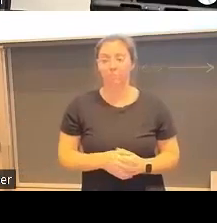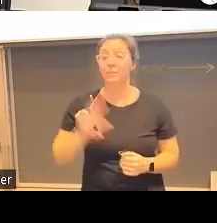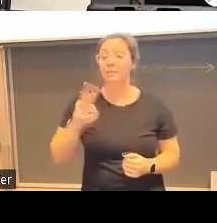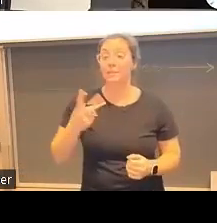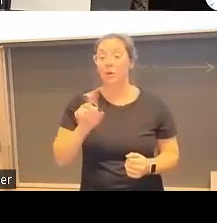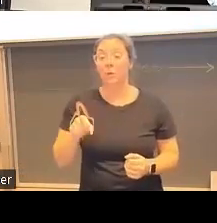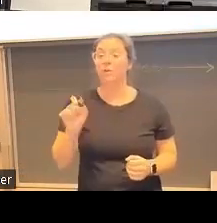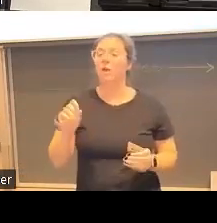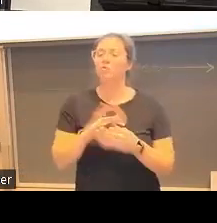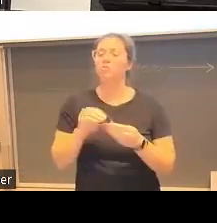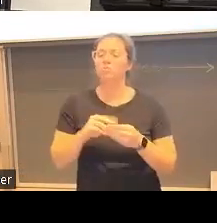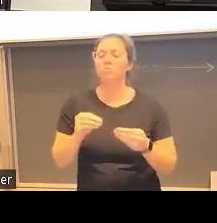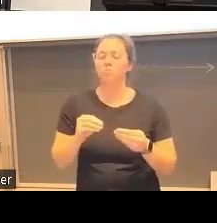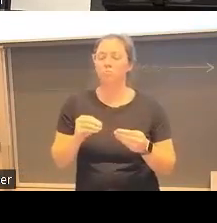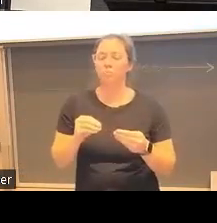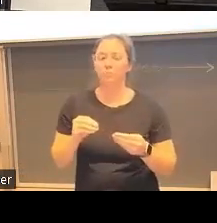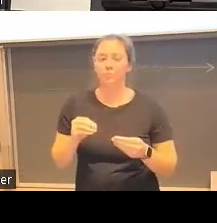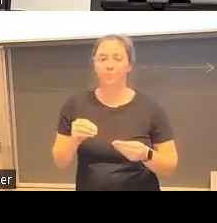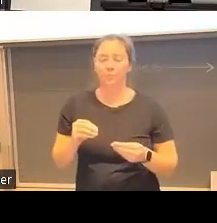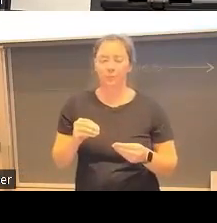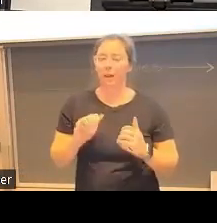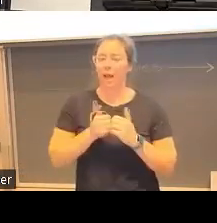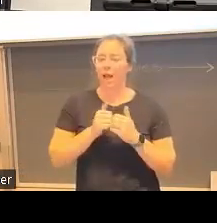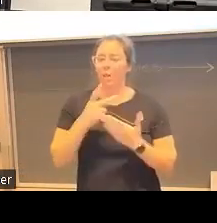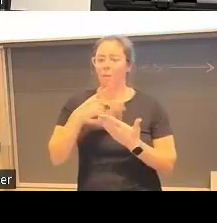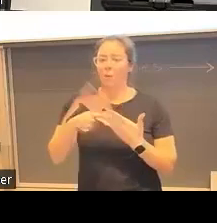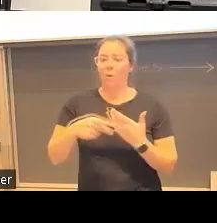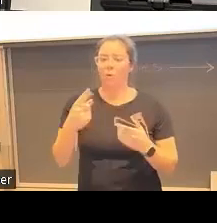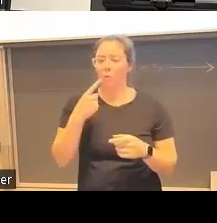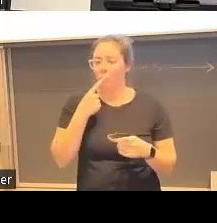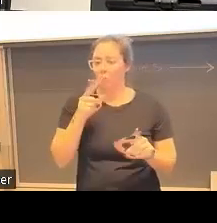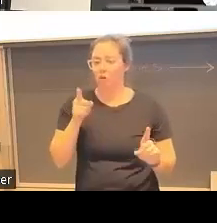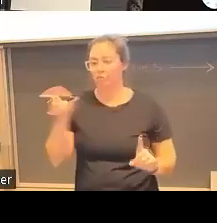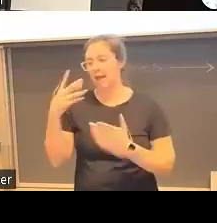speak to some how um some to how the program works in outpatient settings the program and